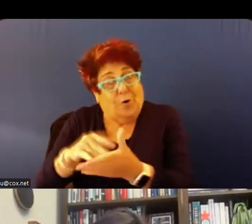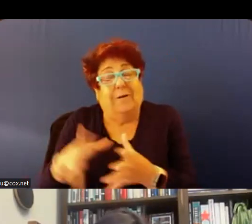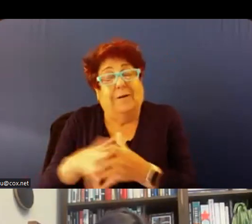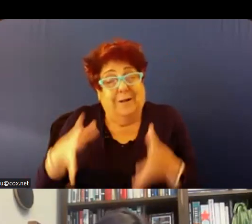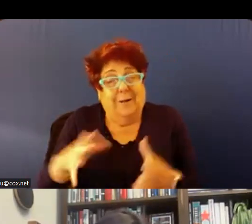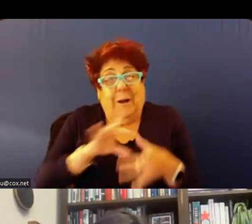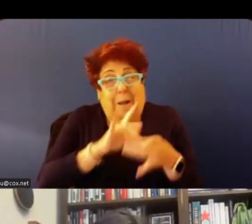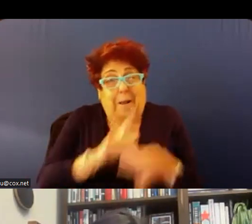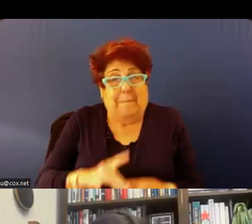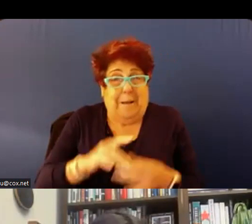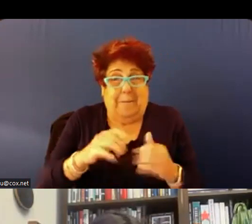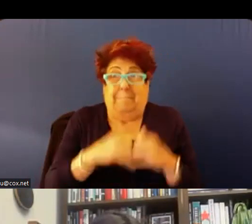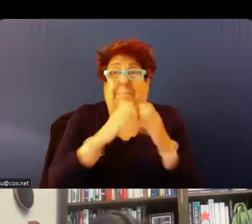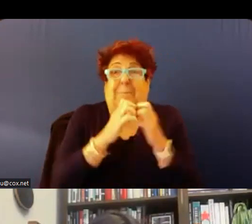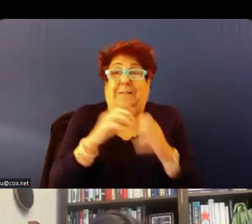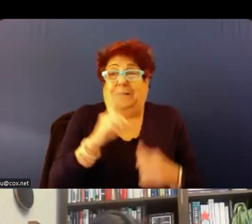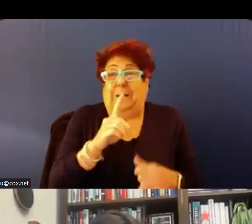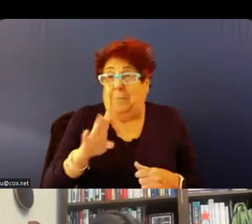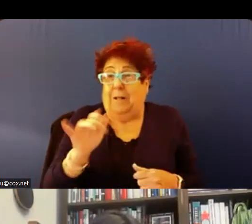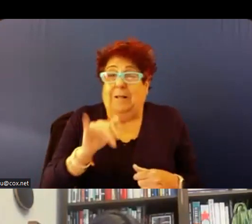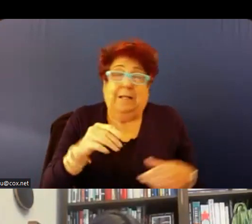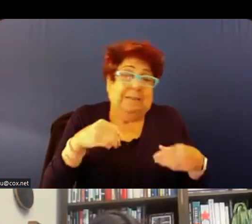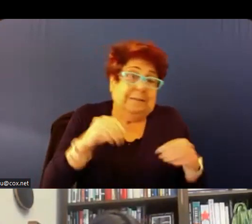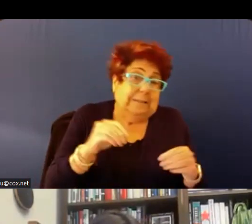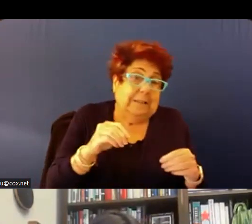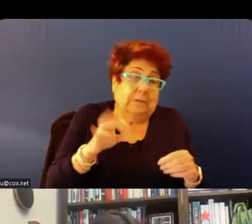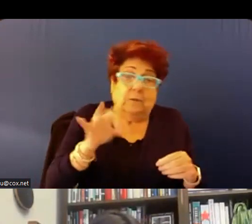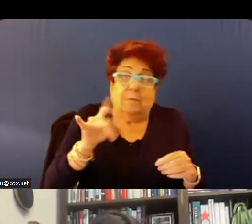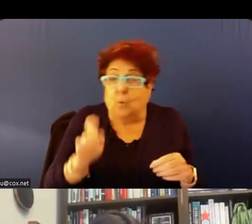and so things like salesforce or acorn are other options you might be able to